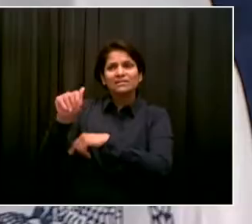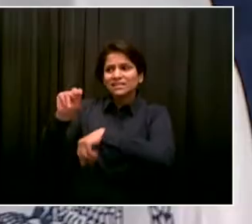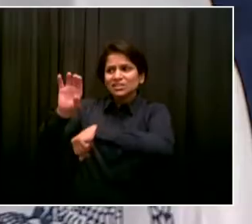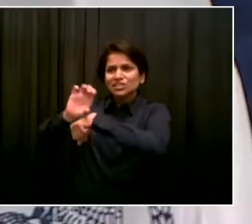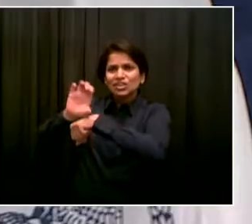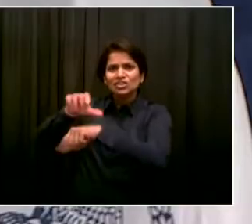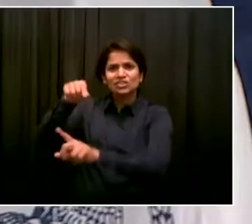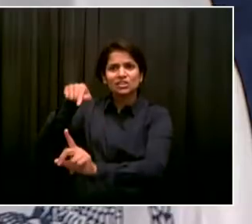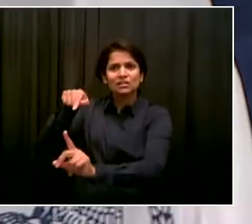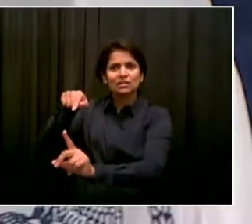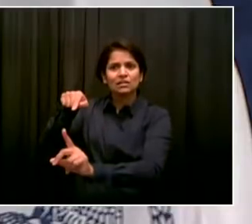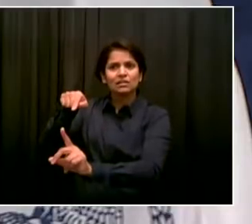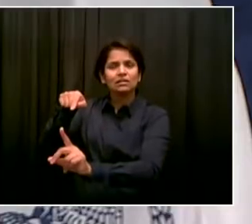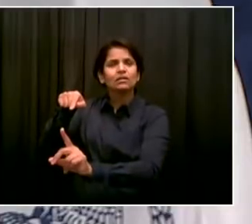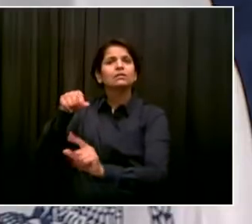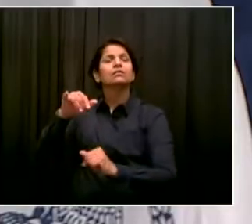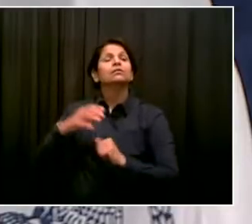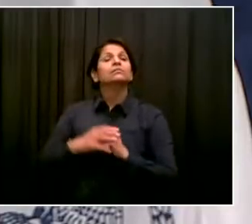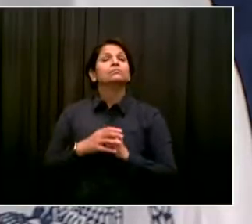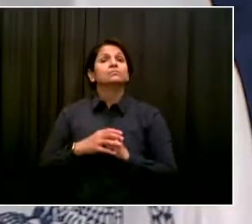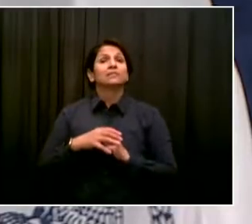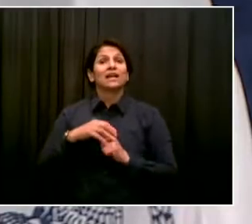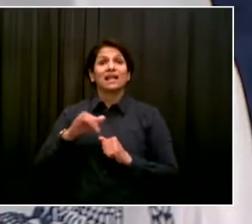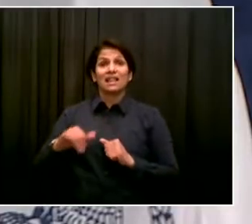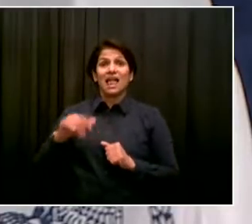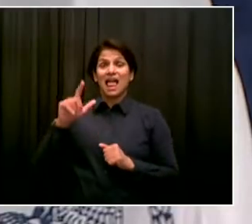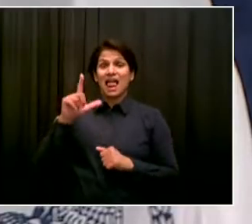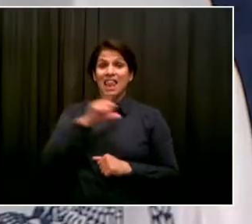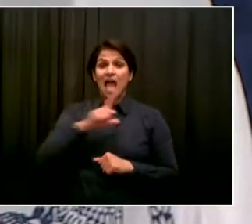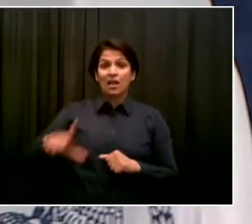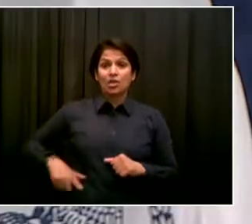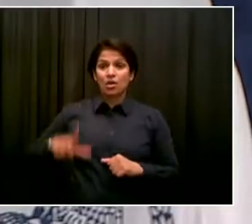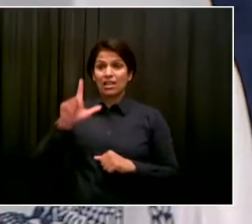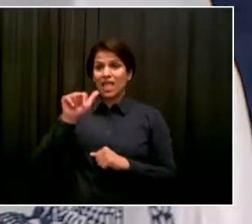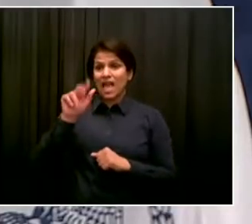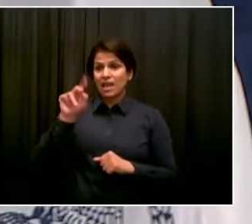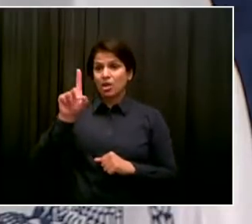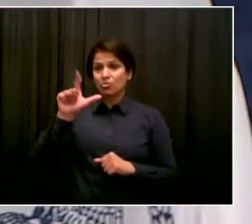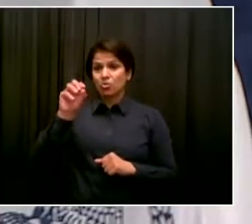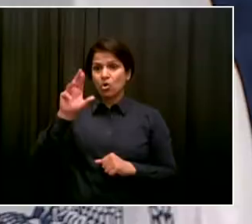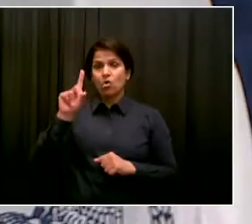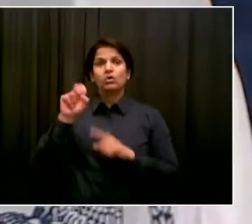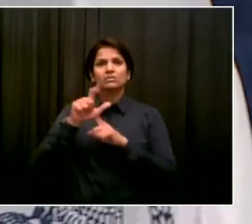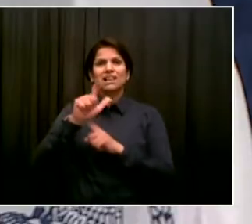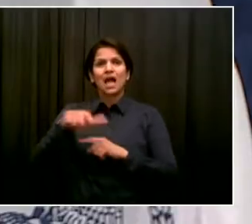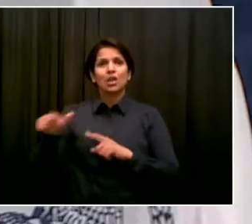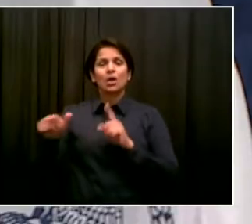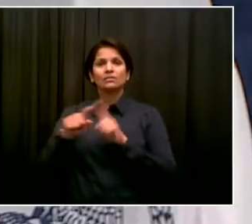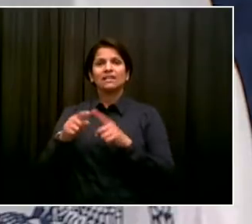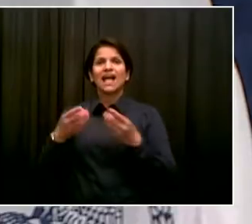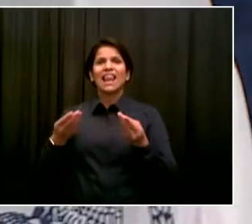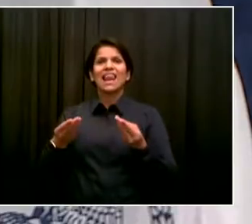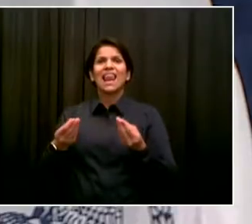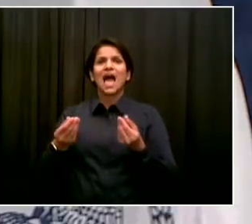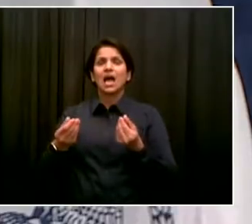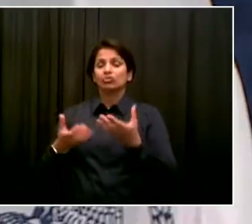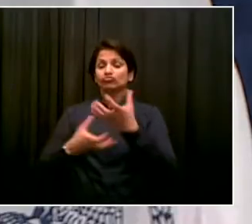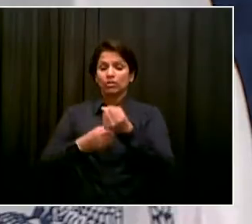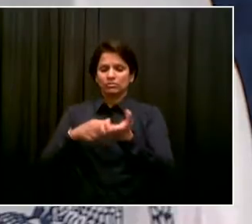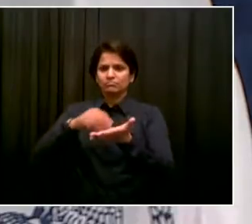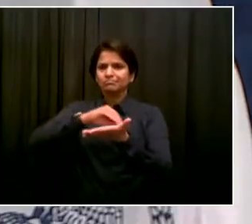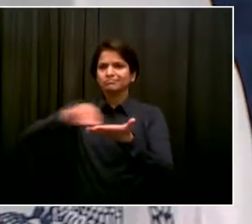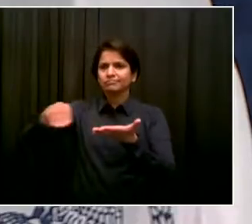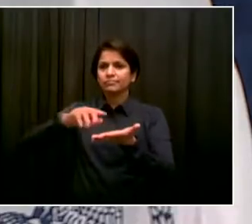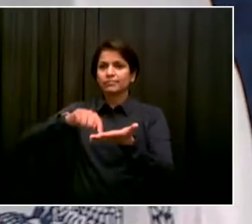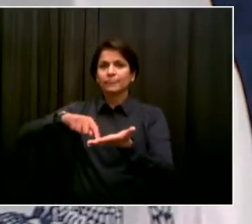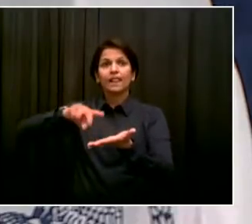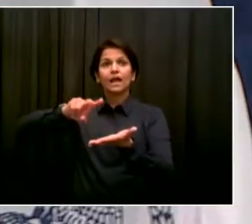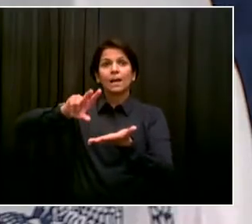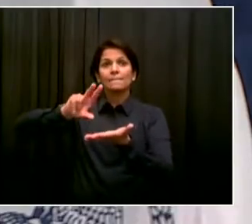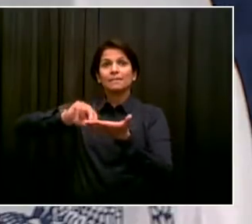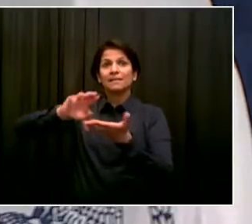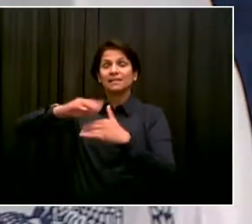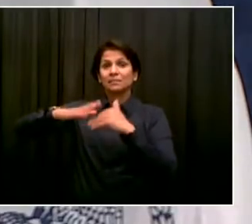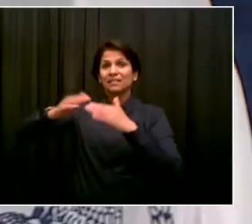THEY STRUCK A